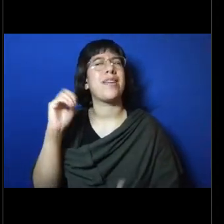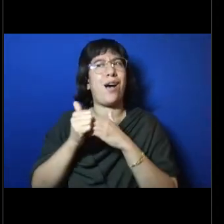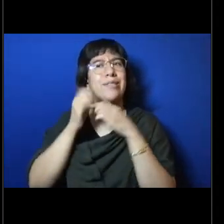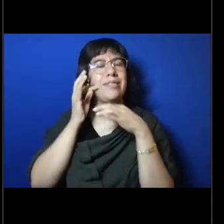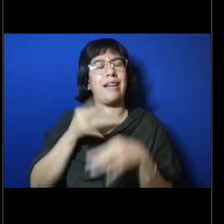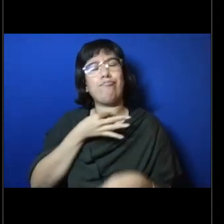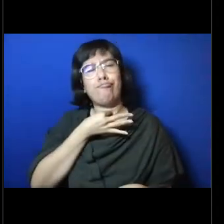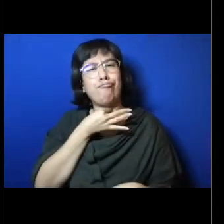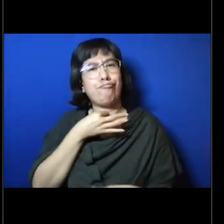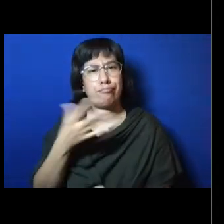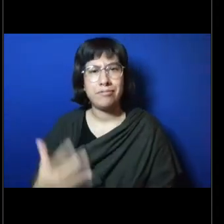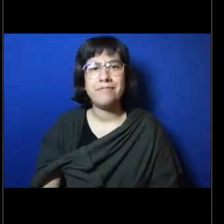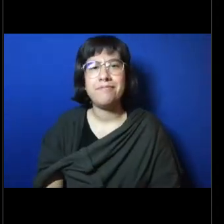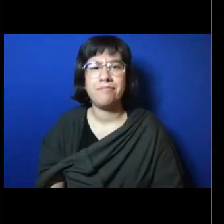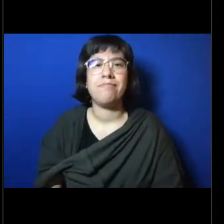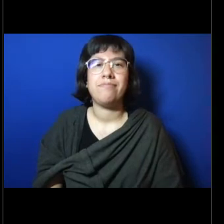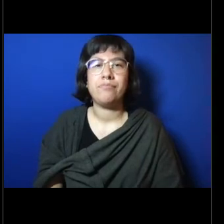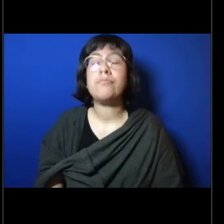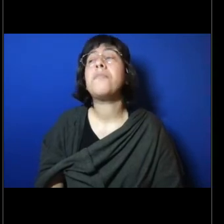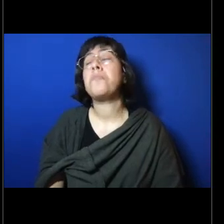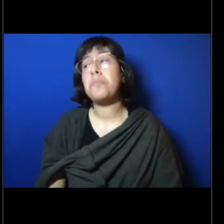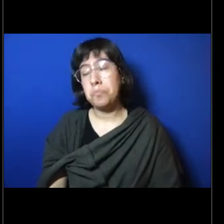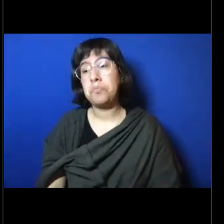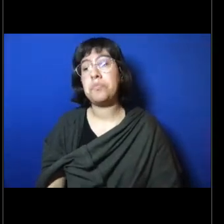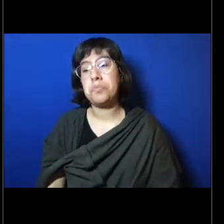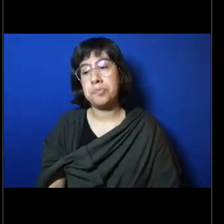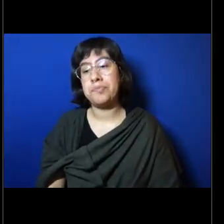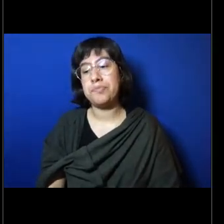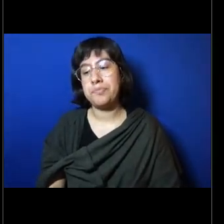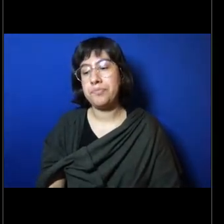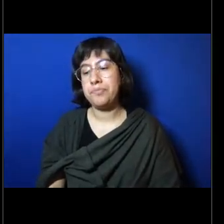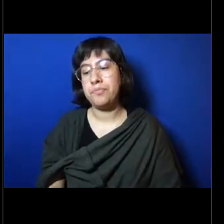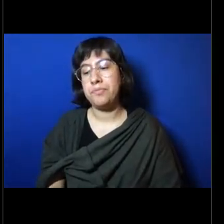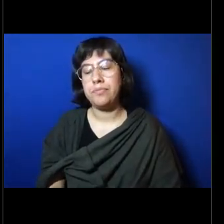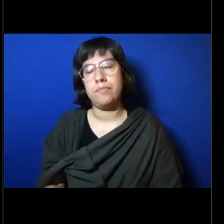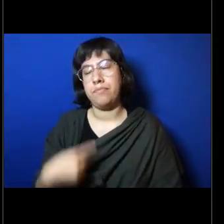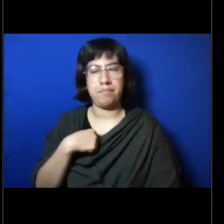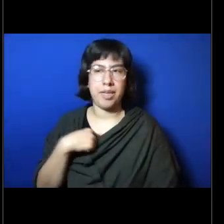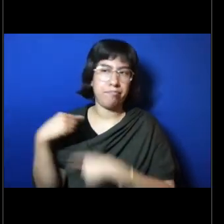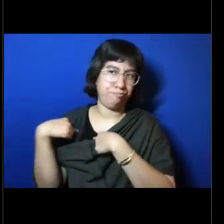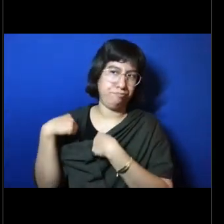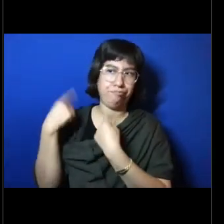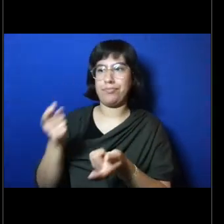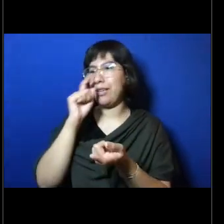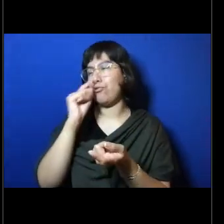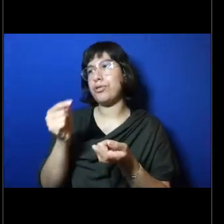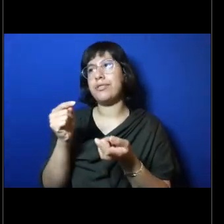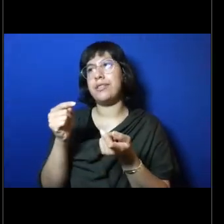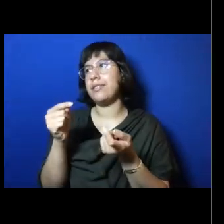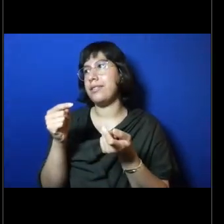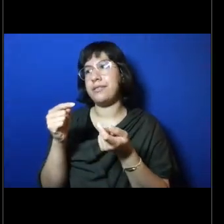Well, you know, I mean I've been interested in marine organisms all my life,